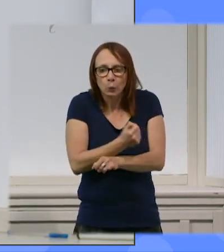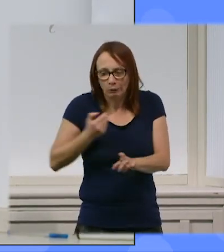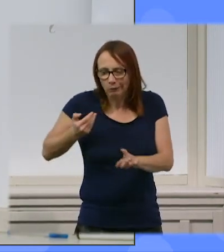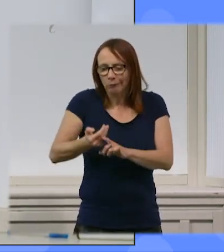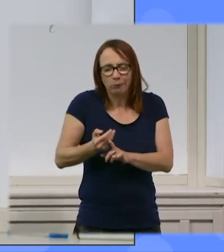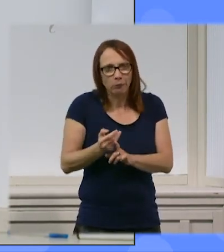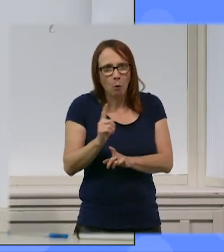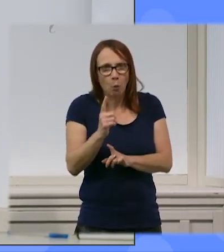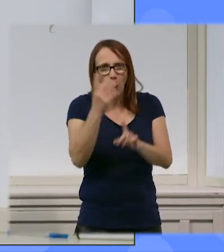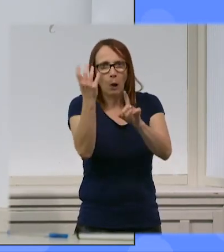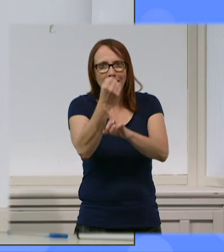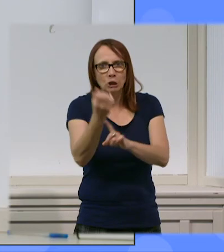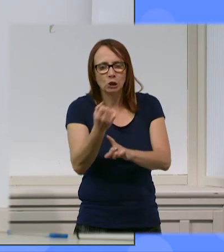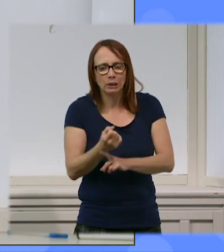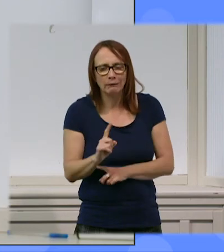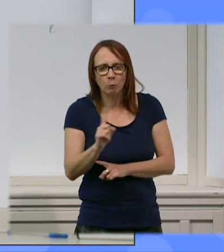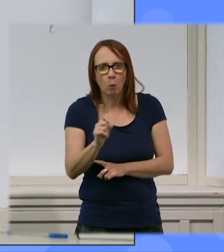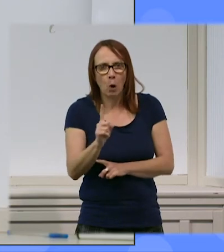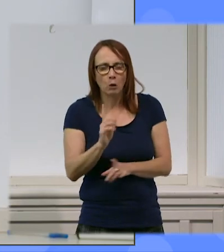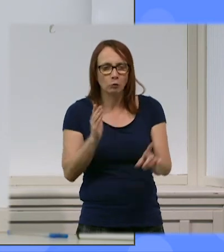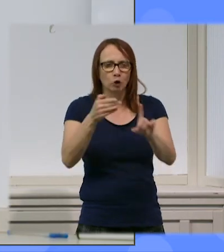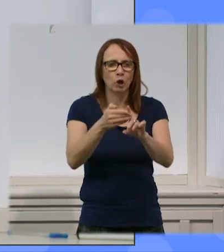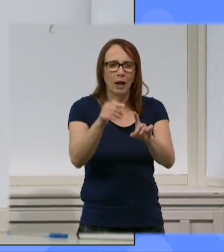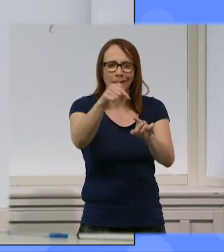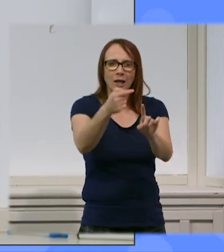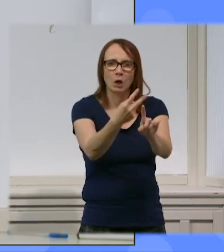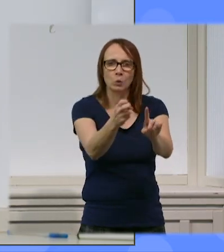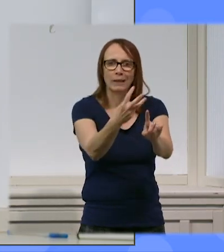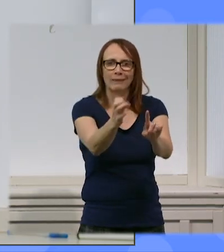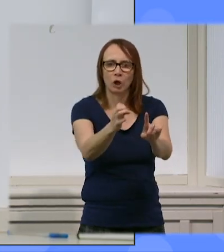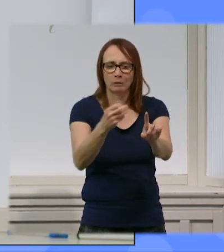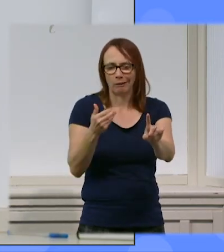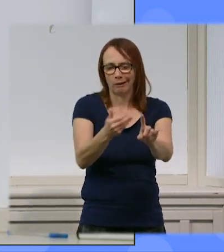to meet the 2030 UN targets so the Scottish Government and I've carried out